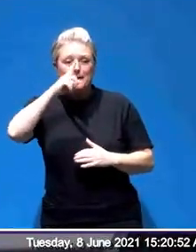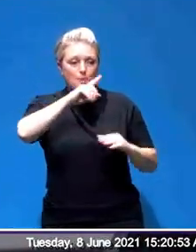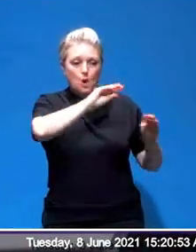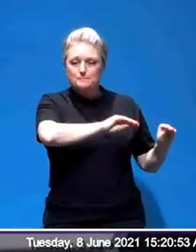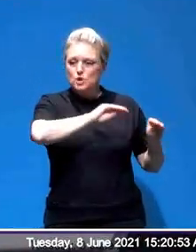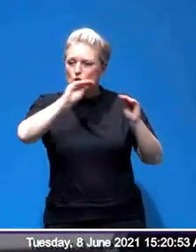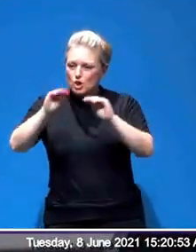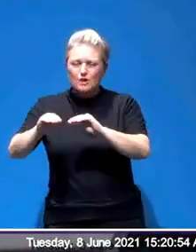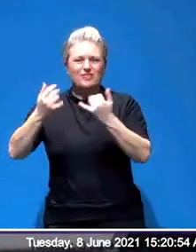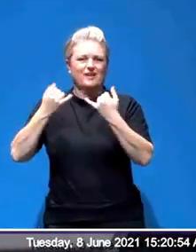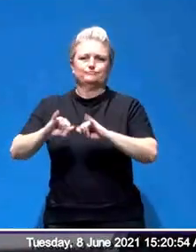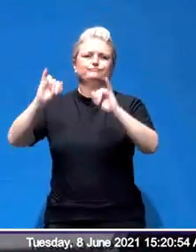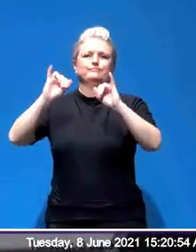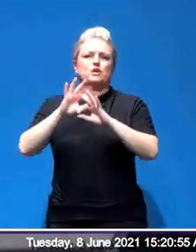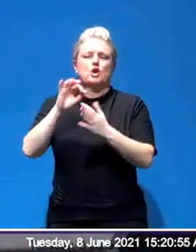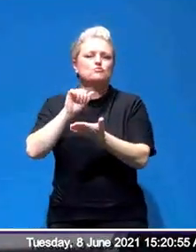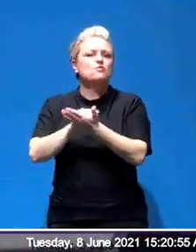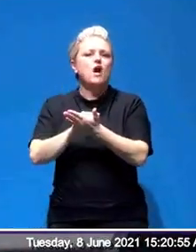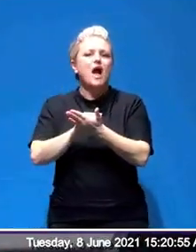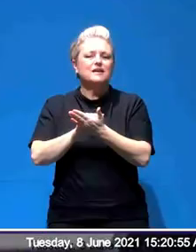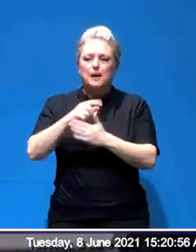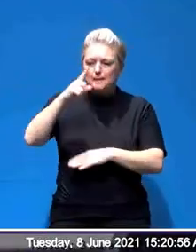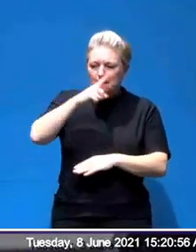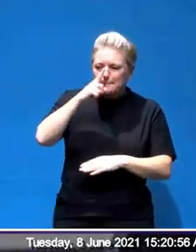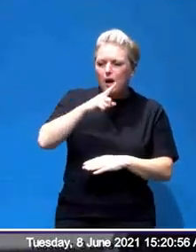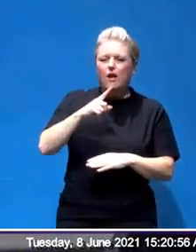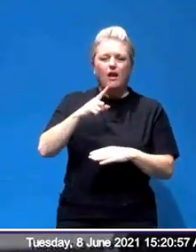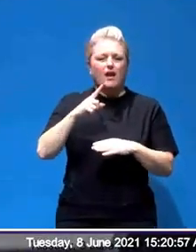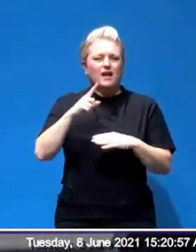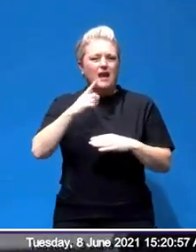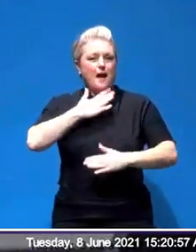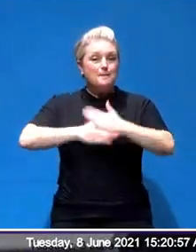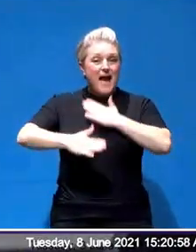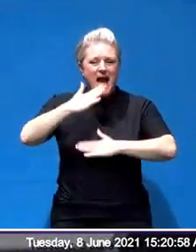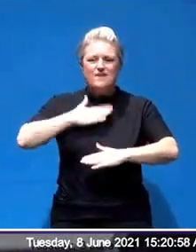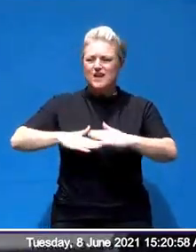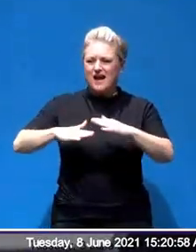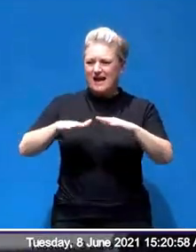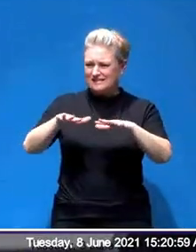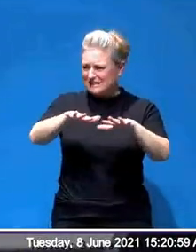to have people with similar disabilities and similar behaviour issues actually living in the same home.